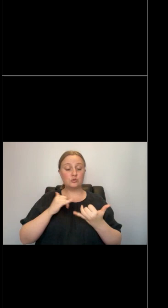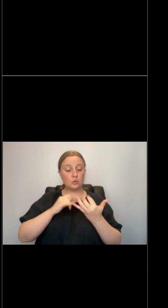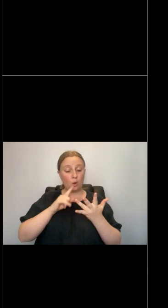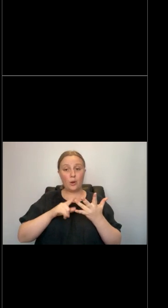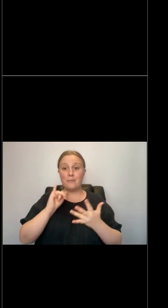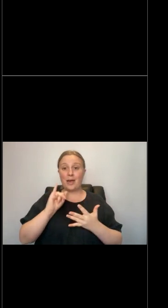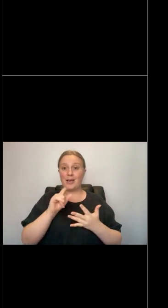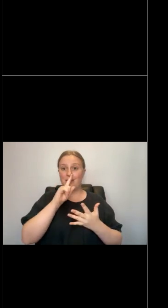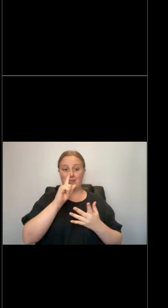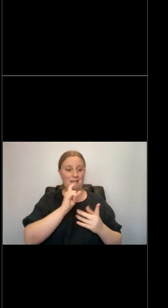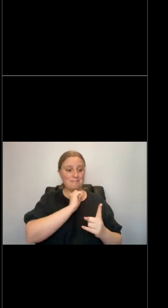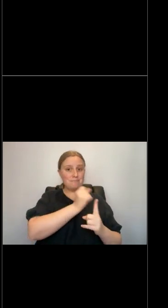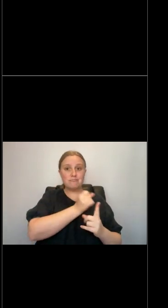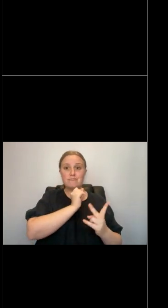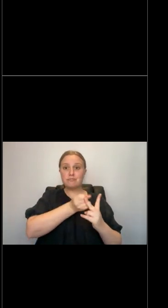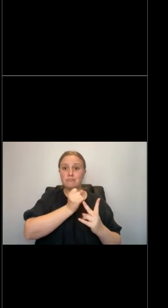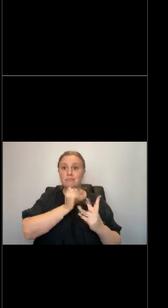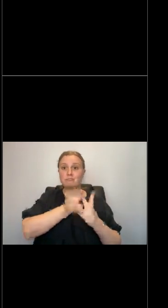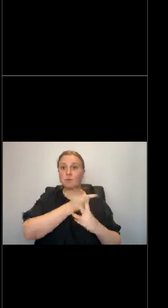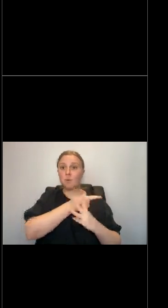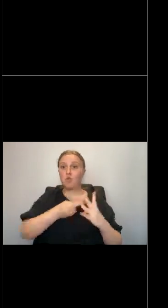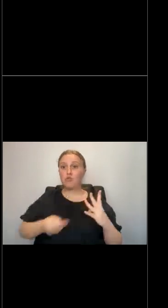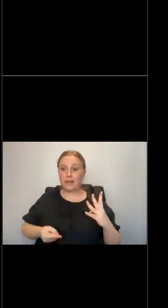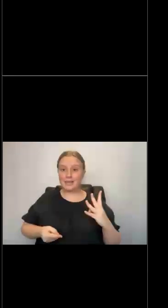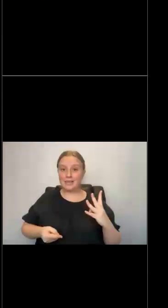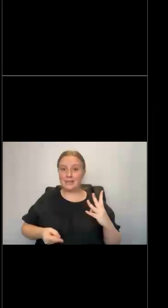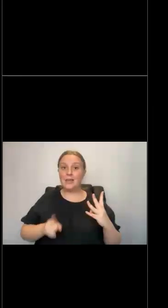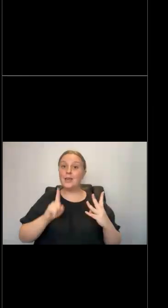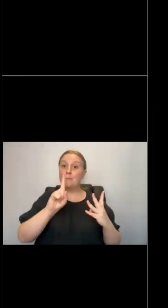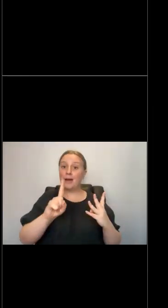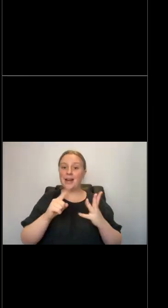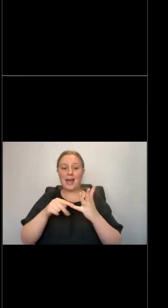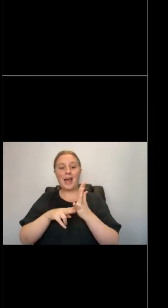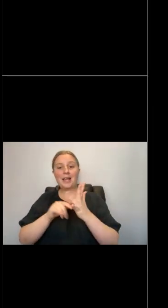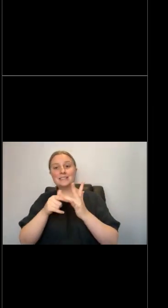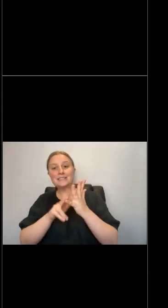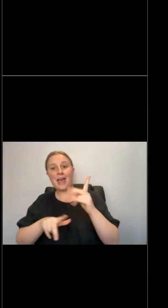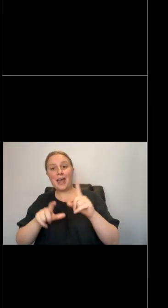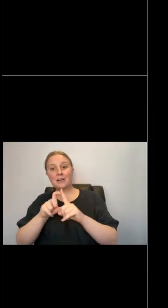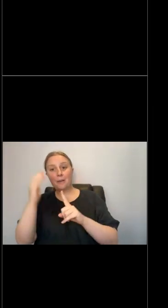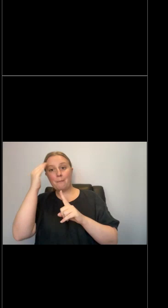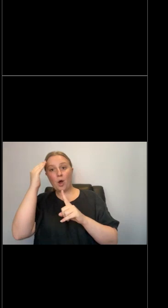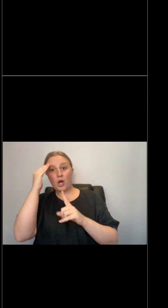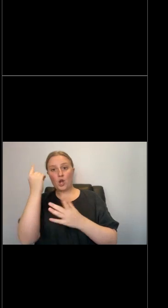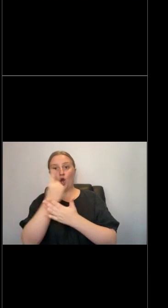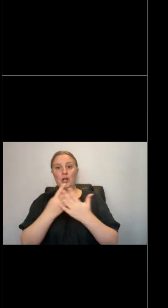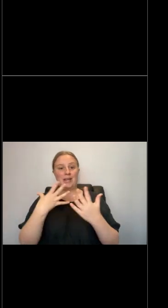that just needs to be one of those three matters that to be satisfied.